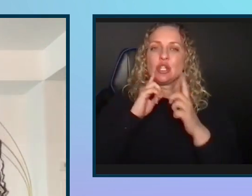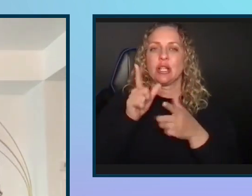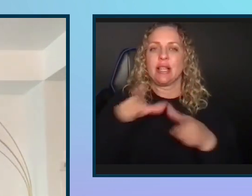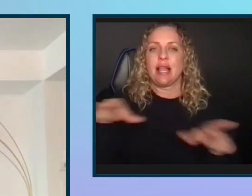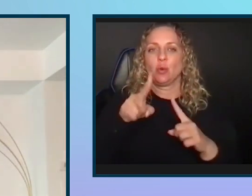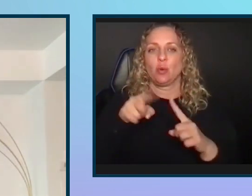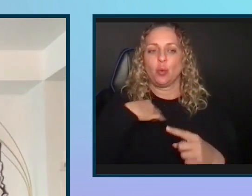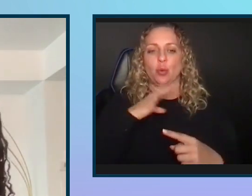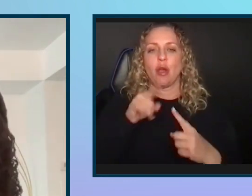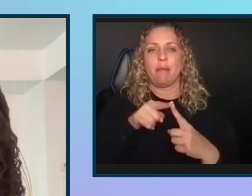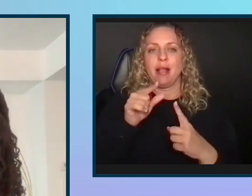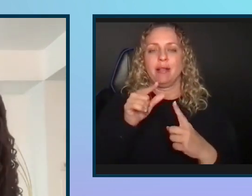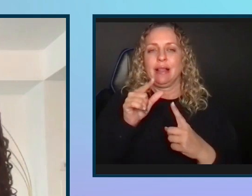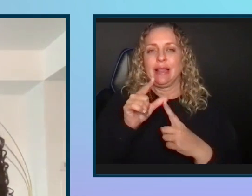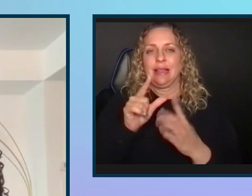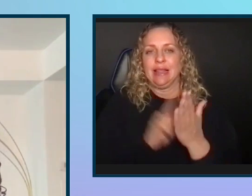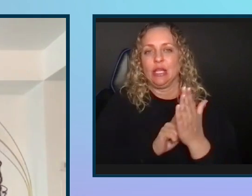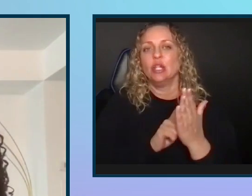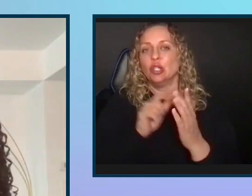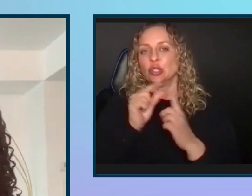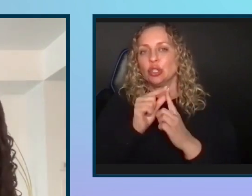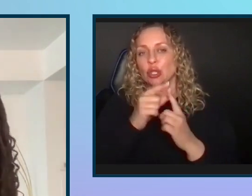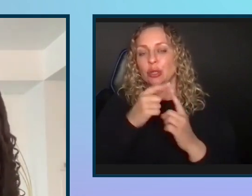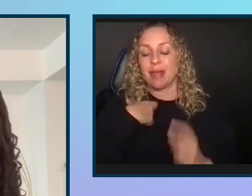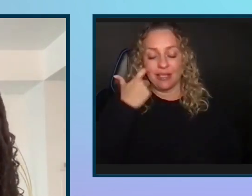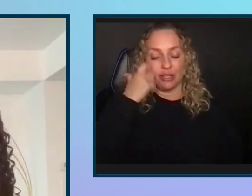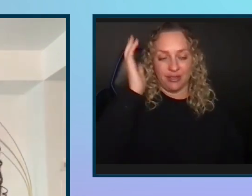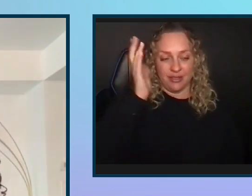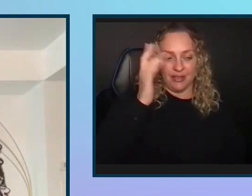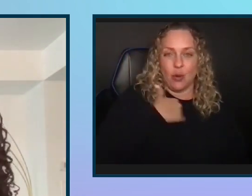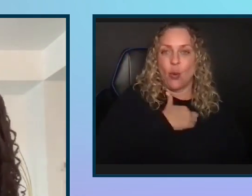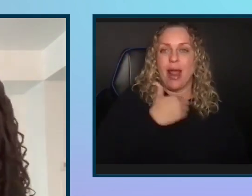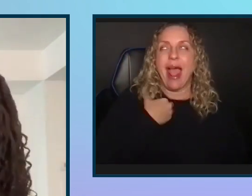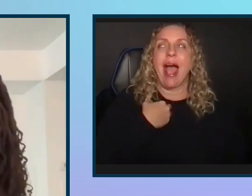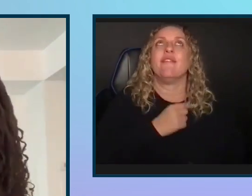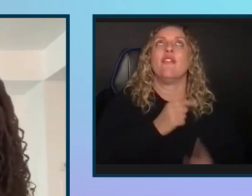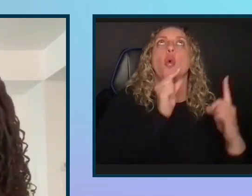Like I talked about in the presentation, I think sometimes there are inherently terms that are difficult to understand,